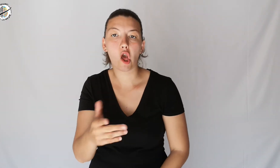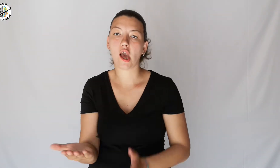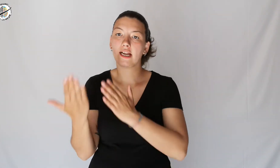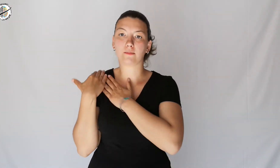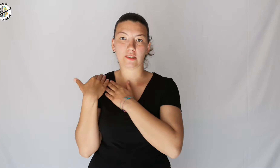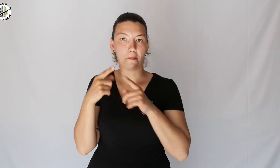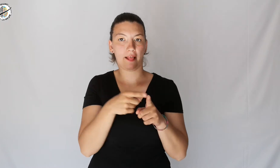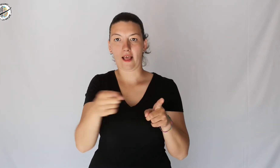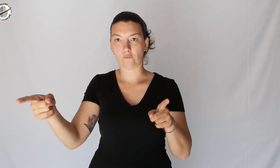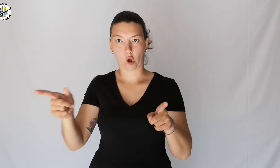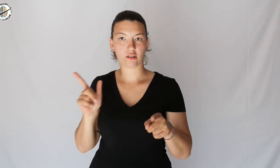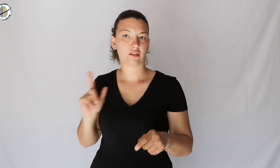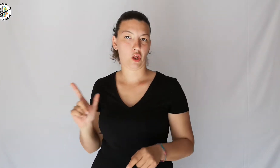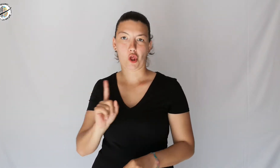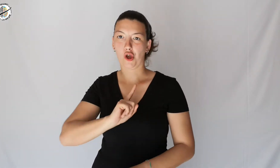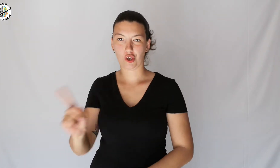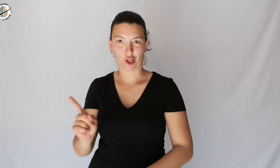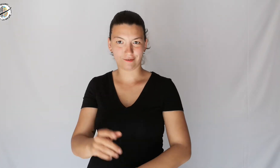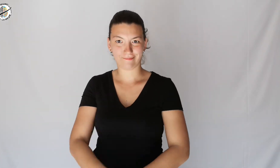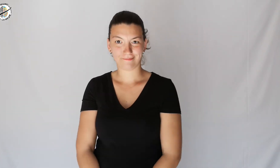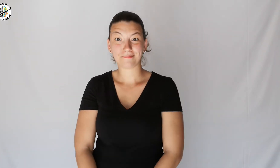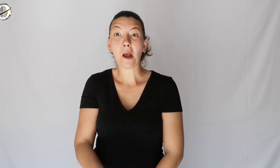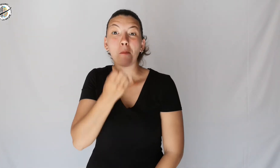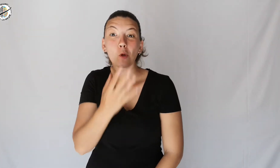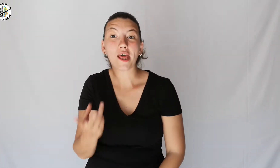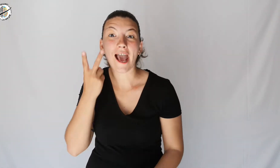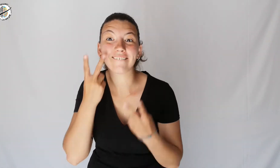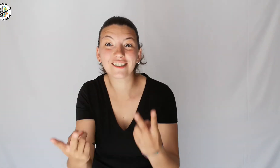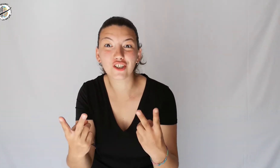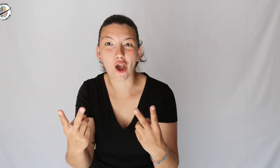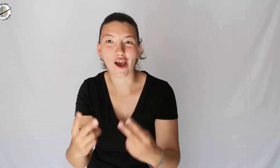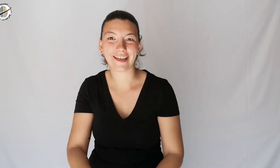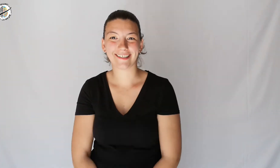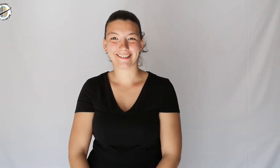is your responsibility. Good vision!